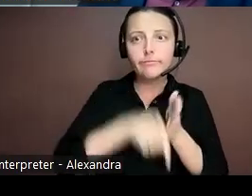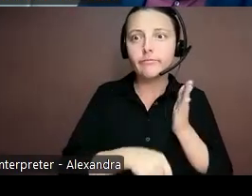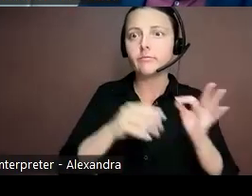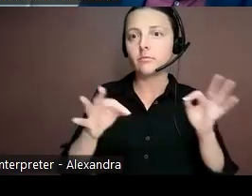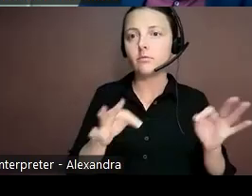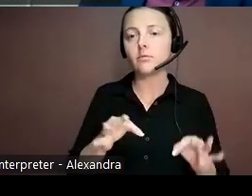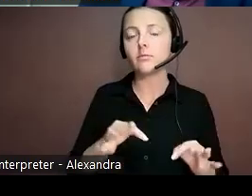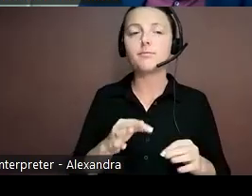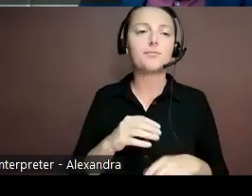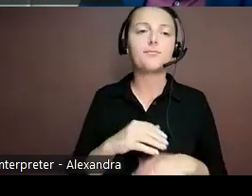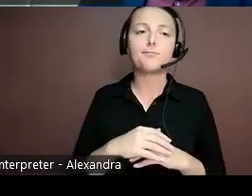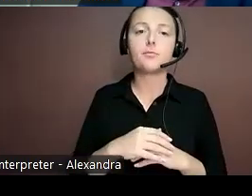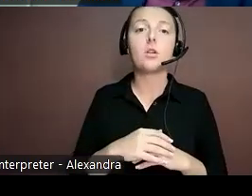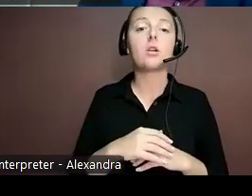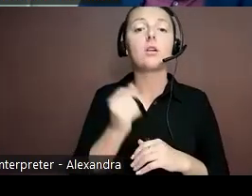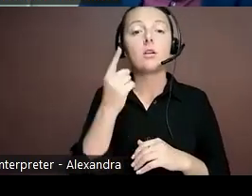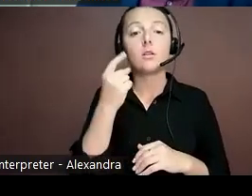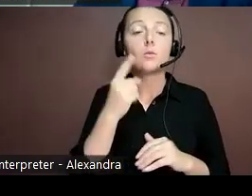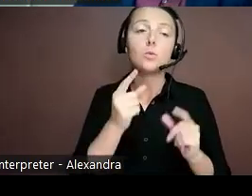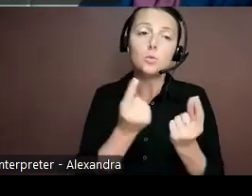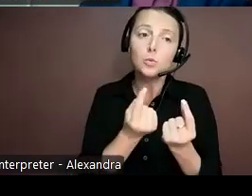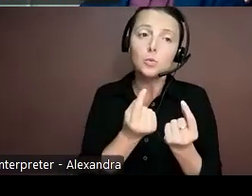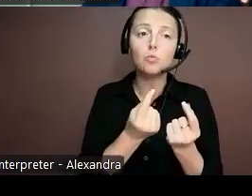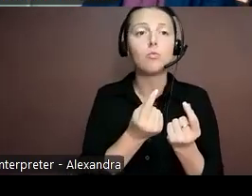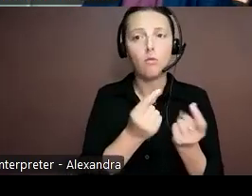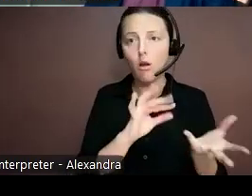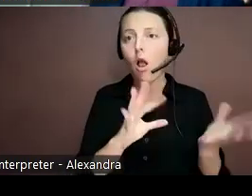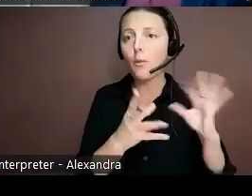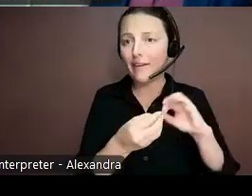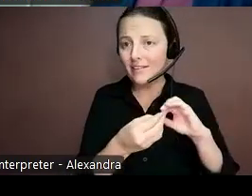you do is a comprehensive assessment but there are a whole host of interventions that you may